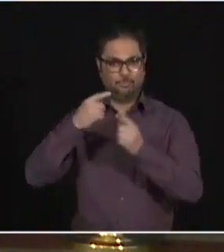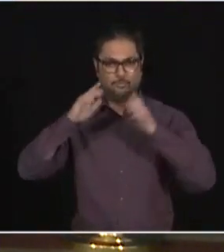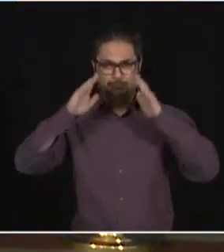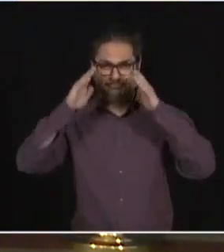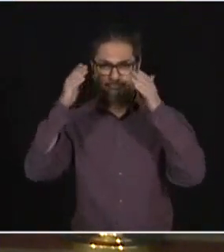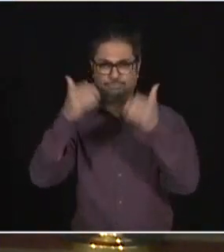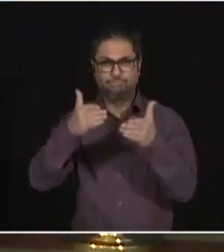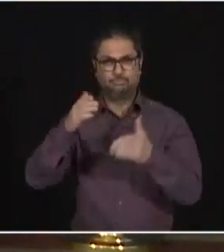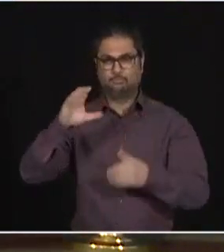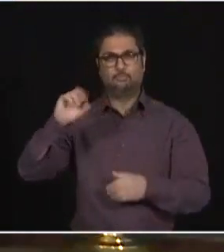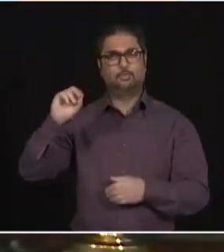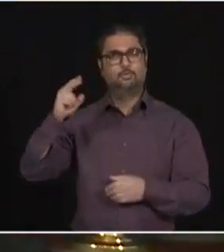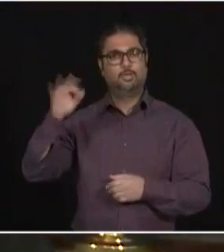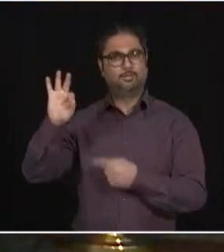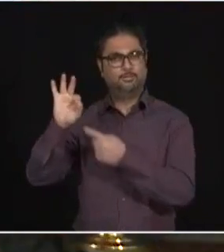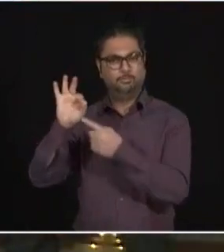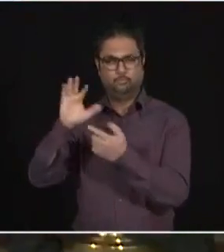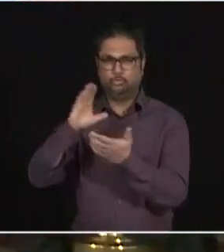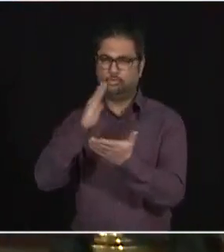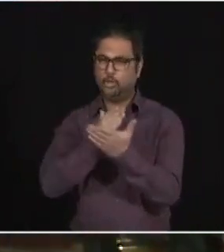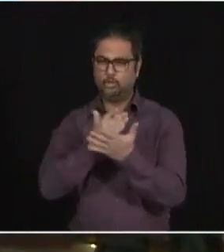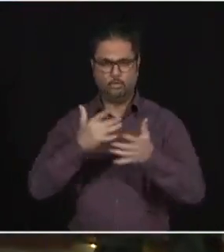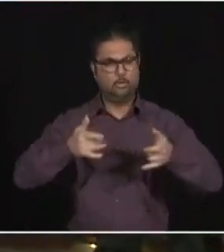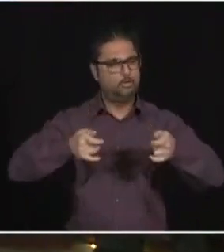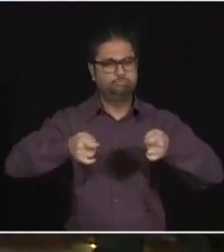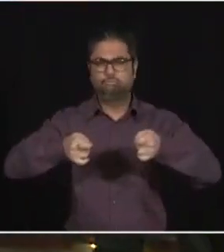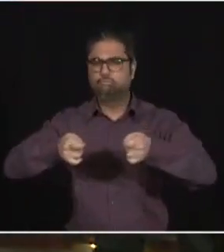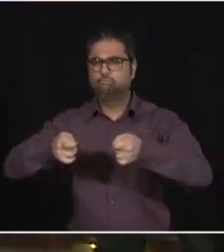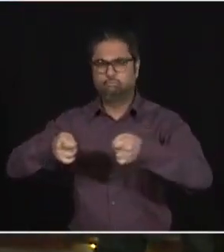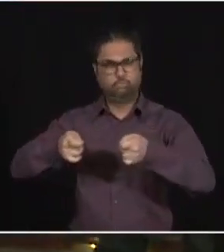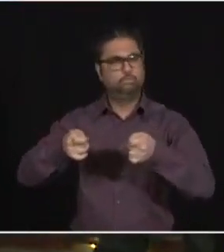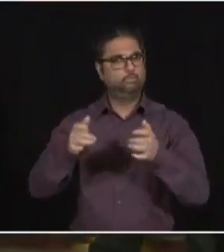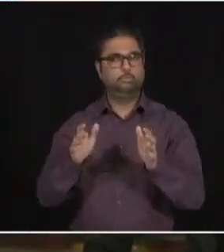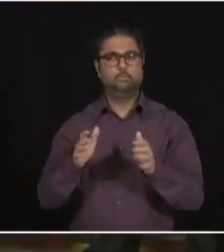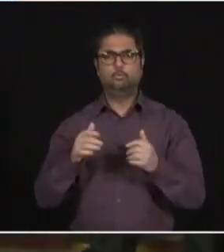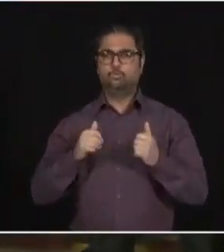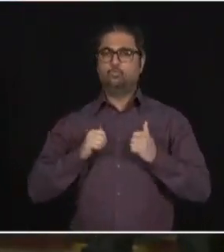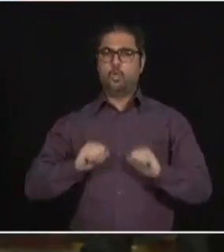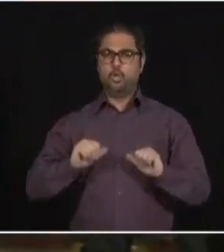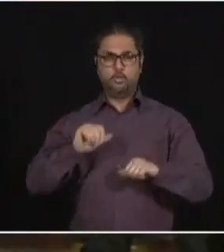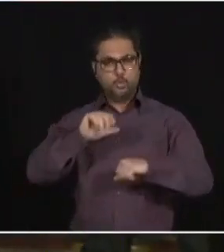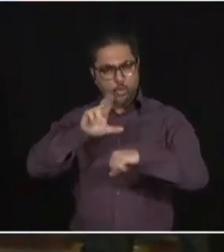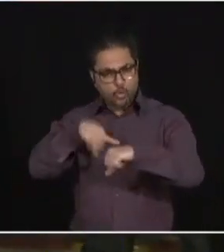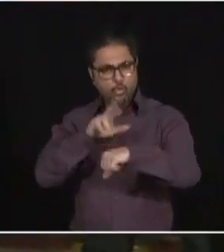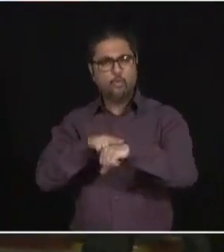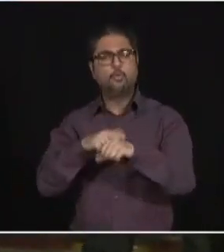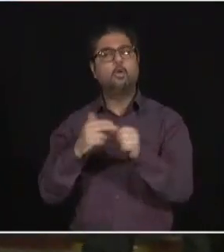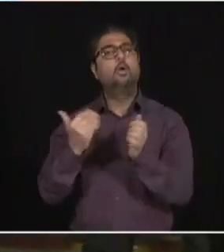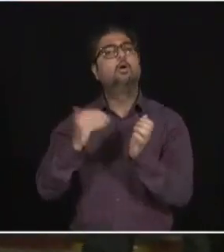trying to get things back to normal. And while fighting COVID-19 has been top of